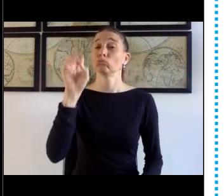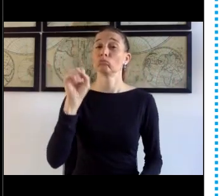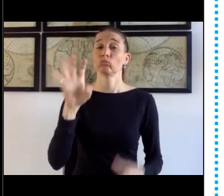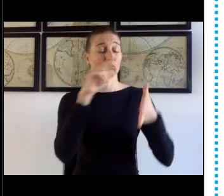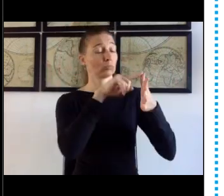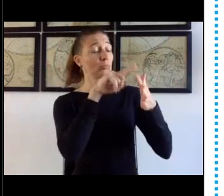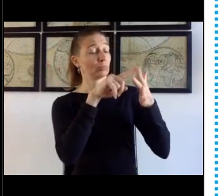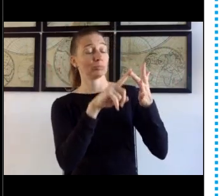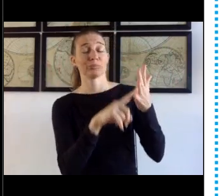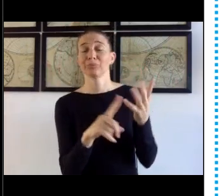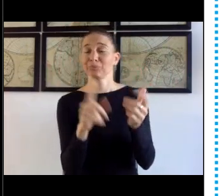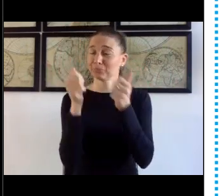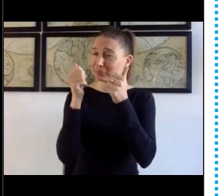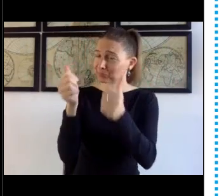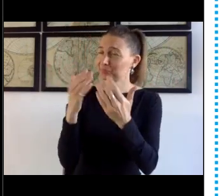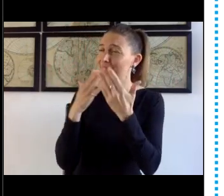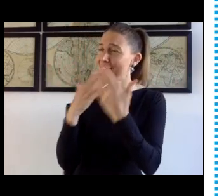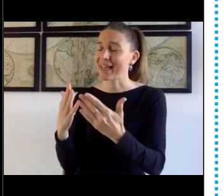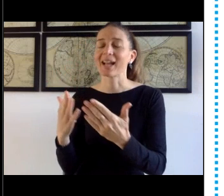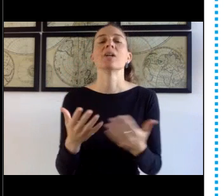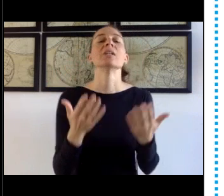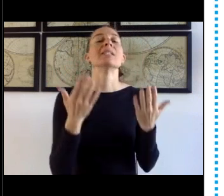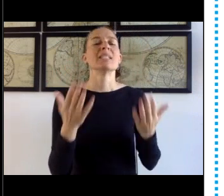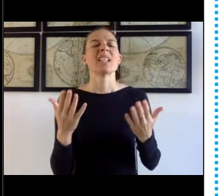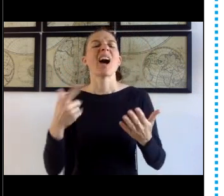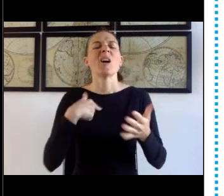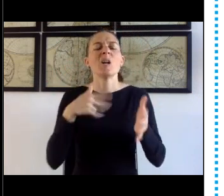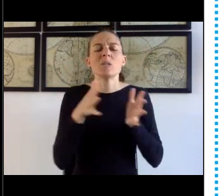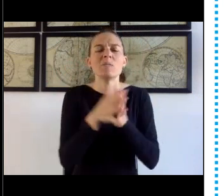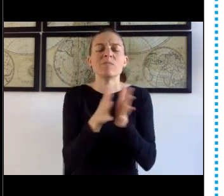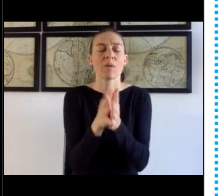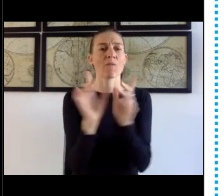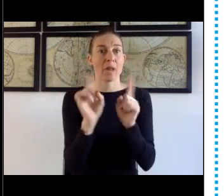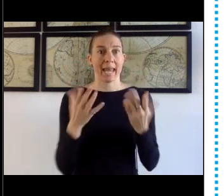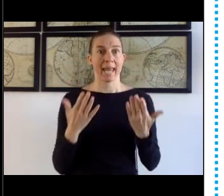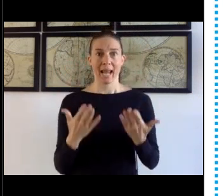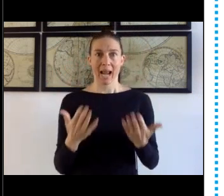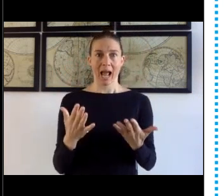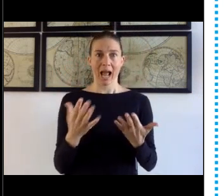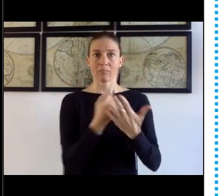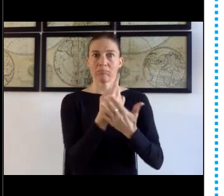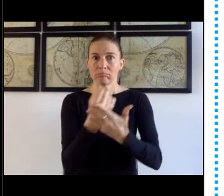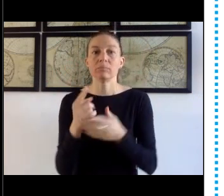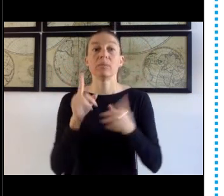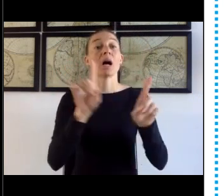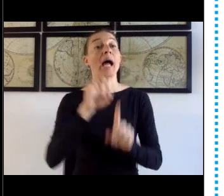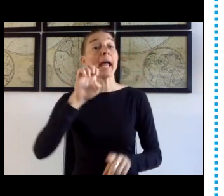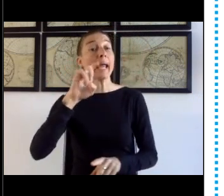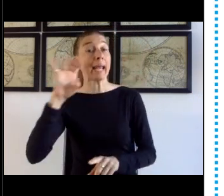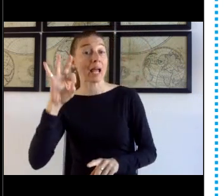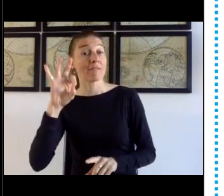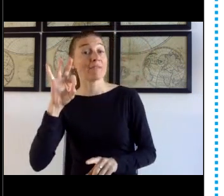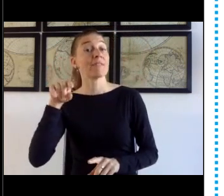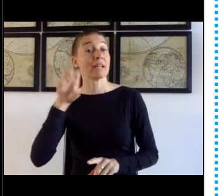and what EDF's position is on these developments and most importantly how you as stakeholders,